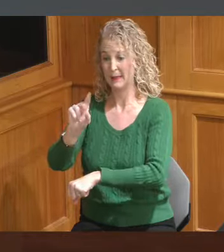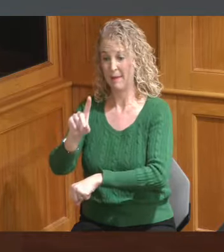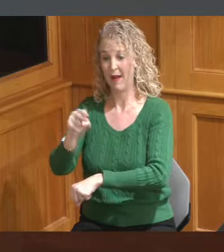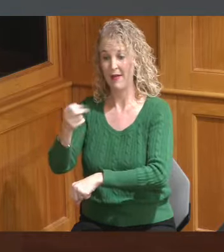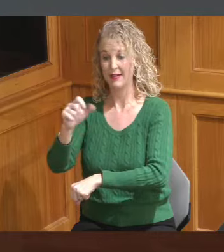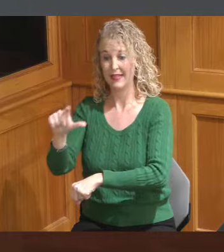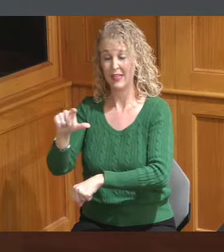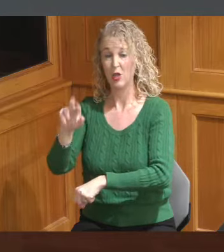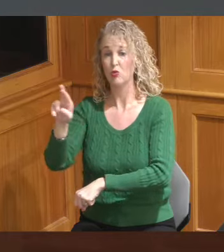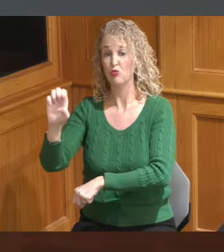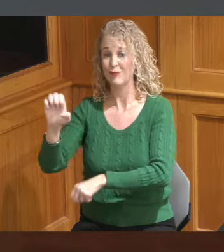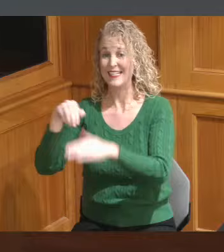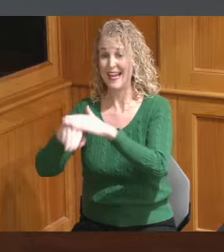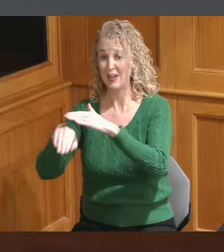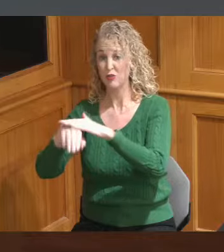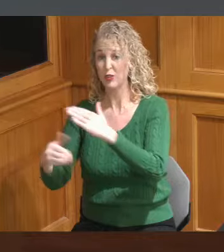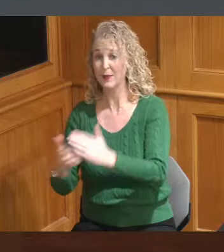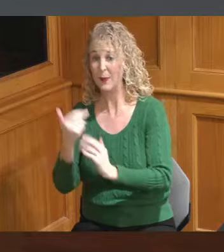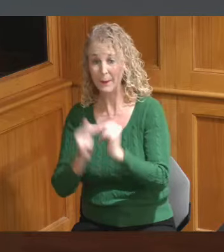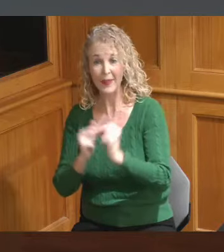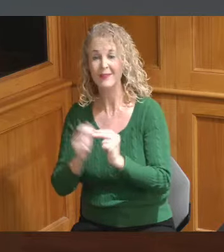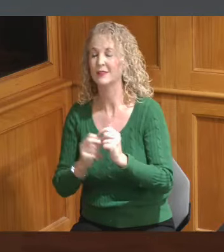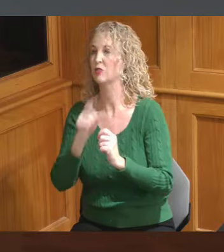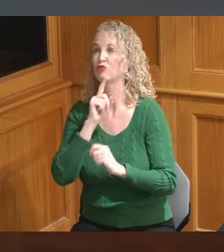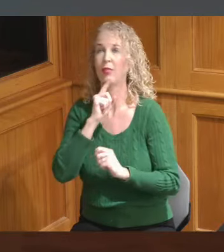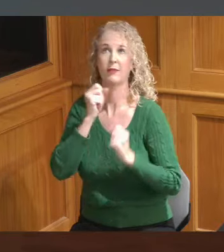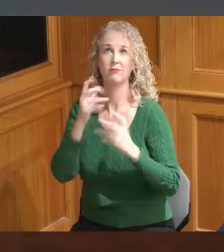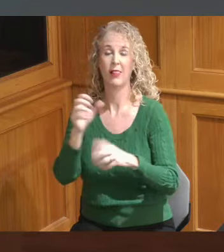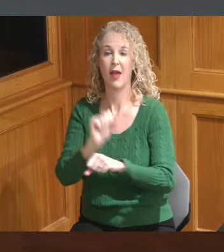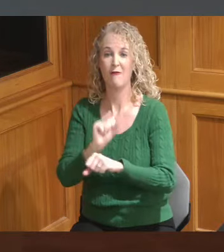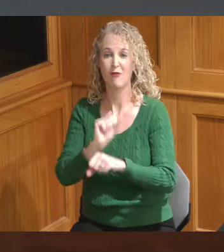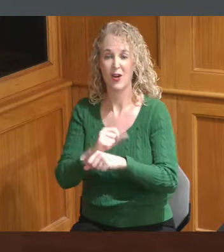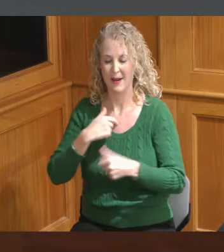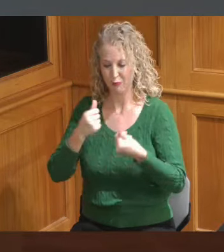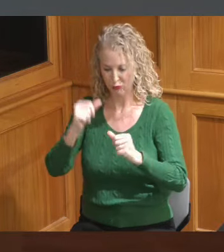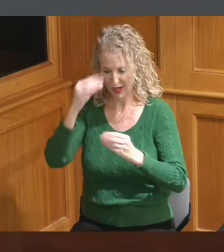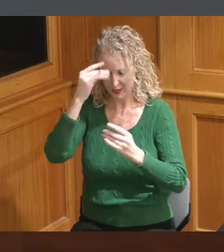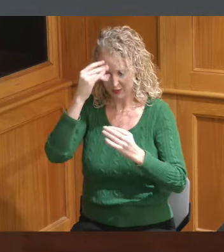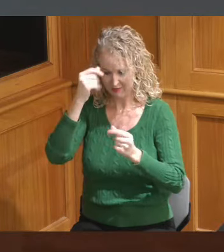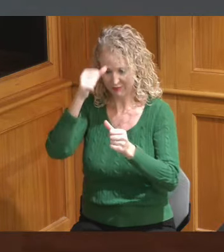a new facility. So just a lot of work. I can't remember a time in this organization's history